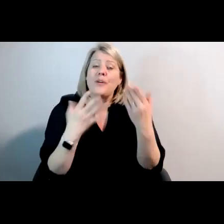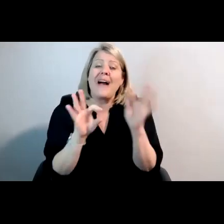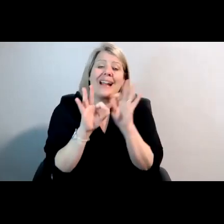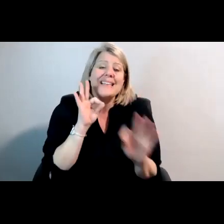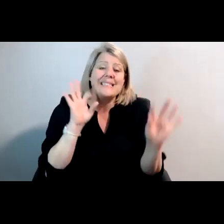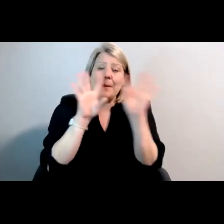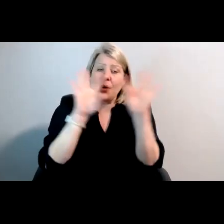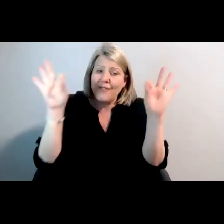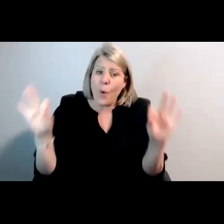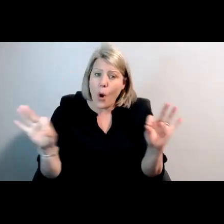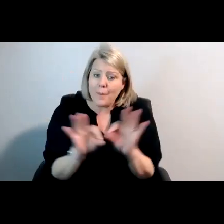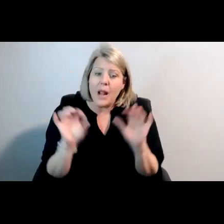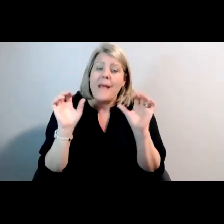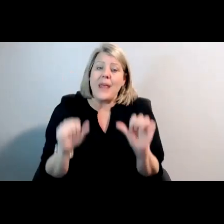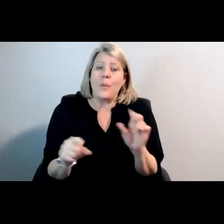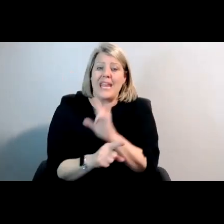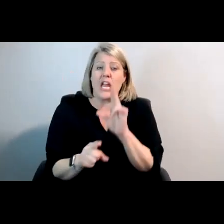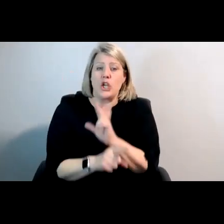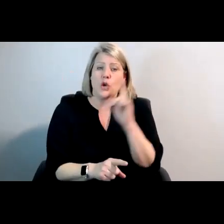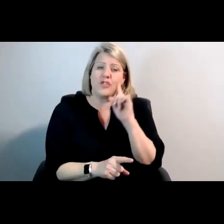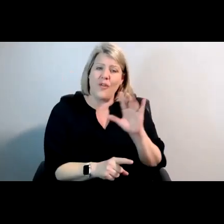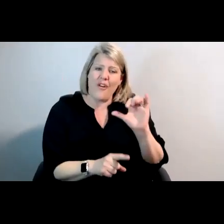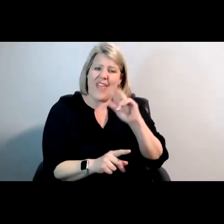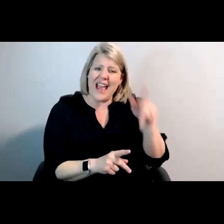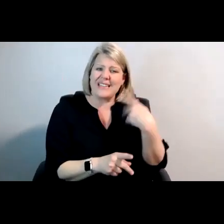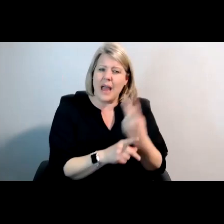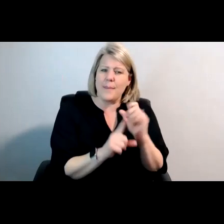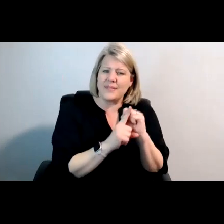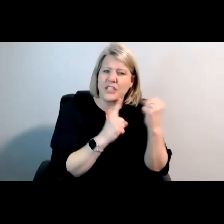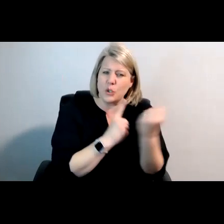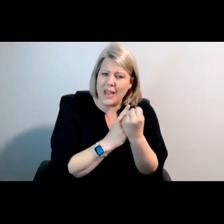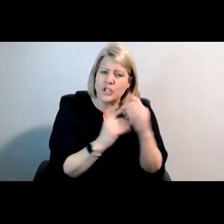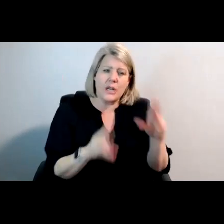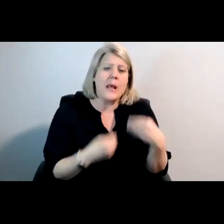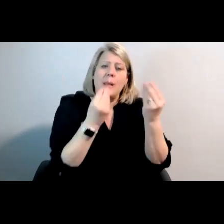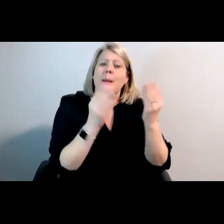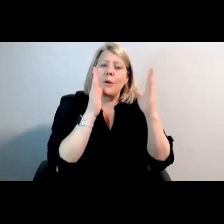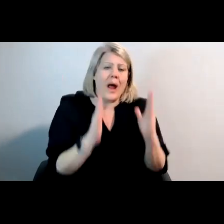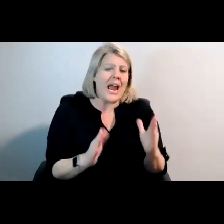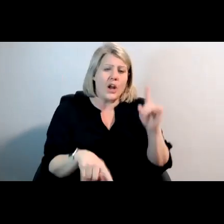that can be used in situations where a provider is not able to provide the correct form?"